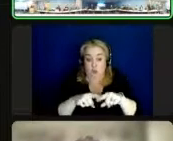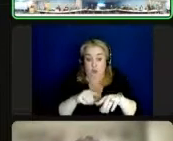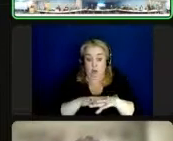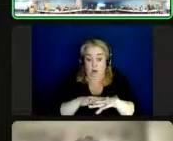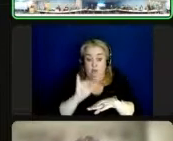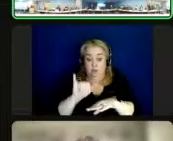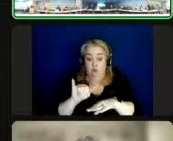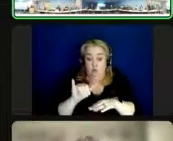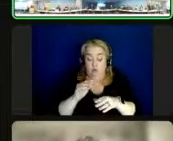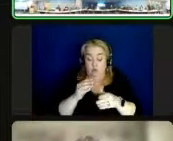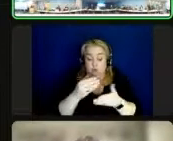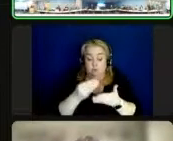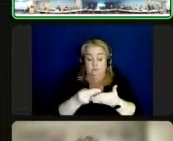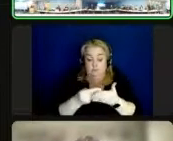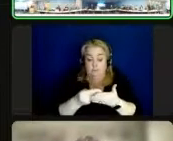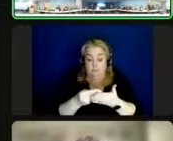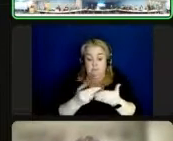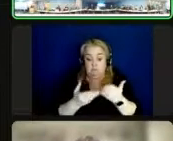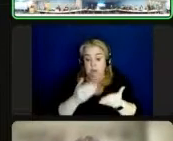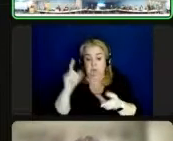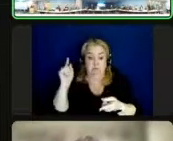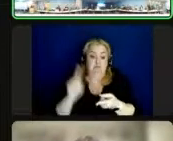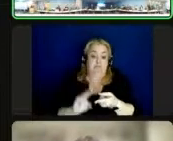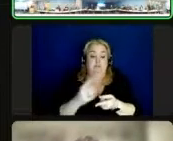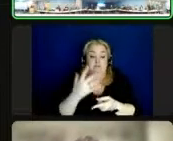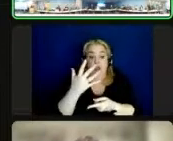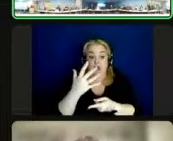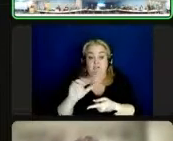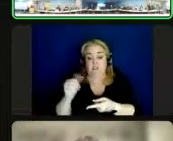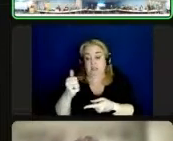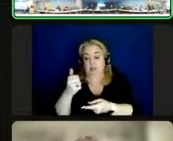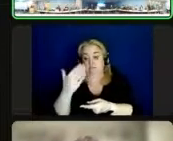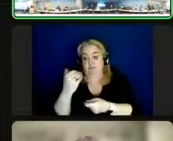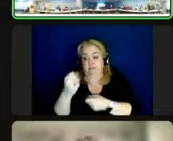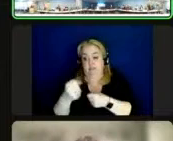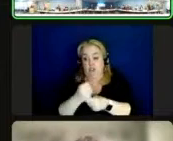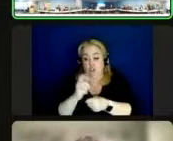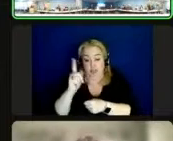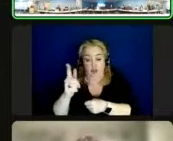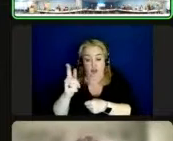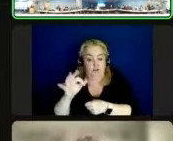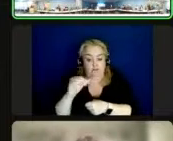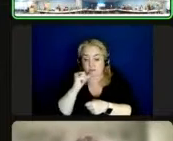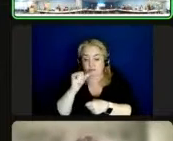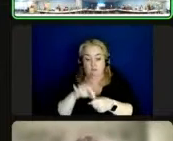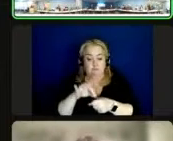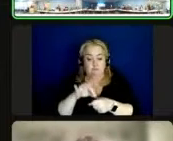FIVE YEARS. SO CITY SERVICES THEY RELY UPON